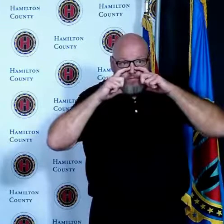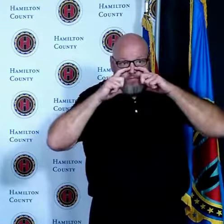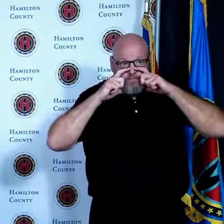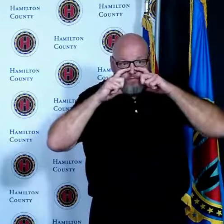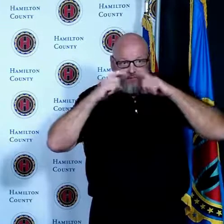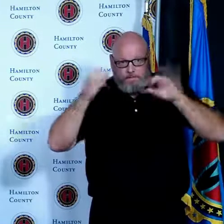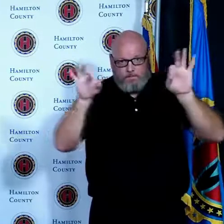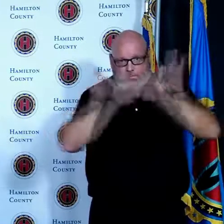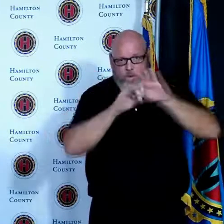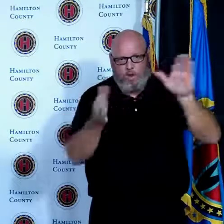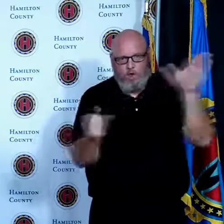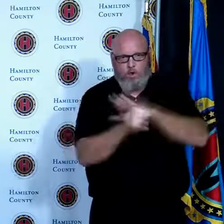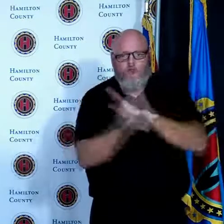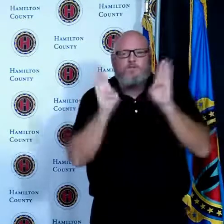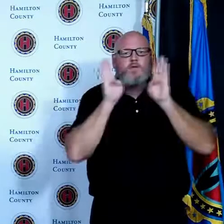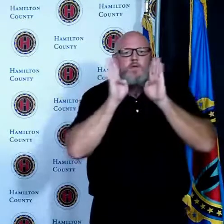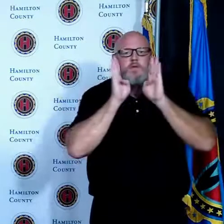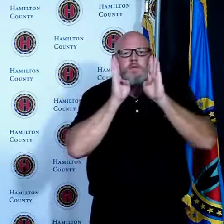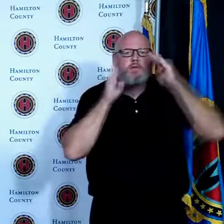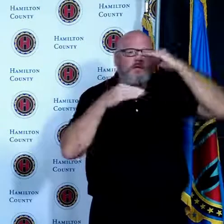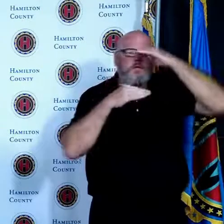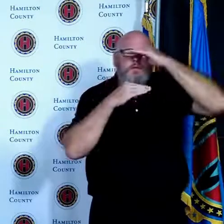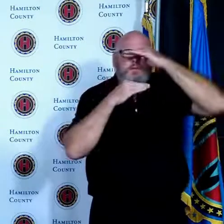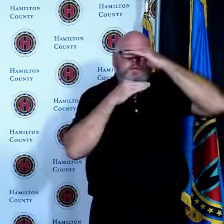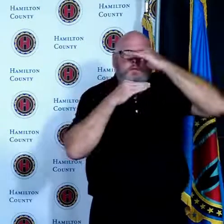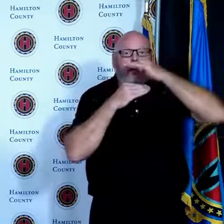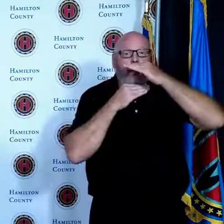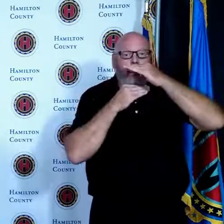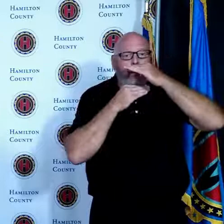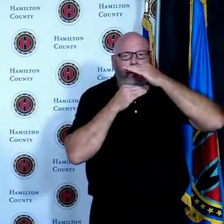I've only seen one study at this point in time we are just